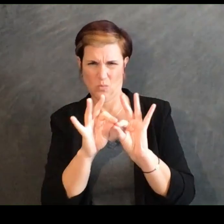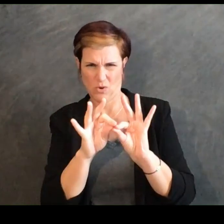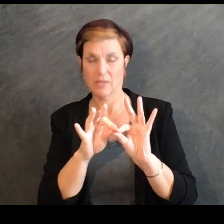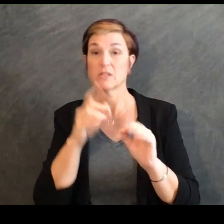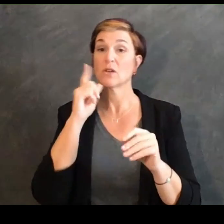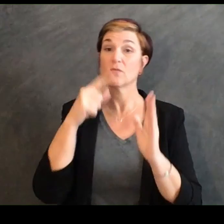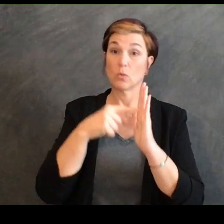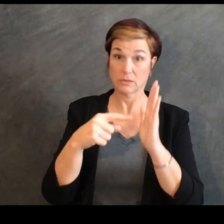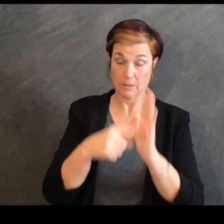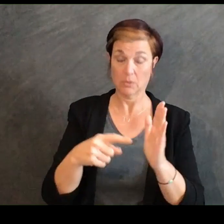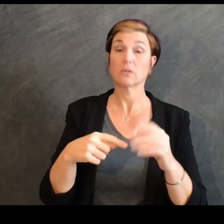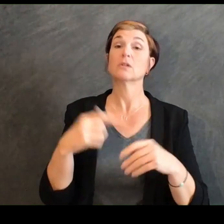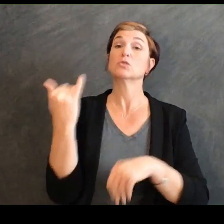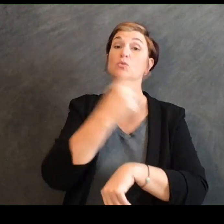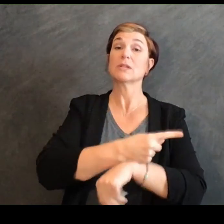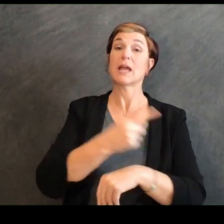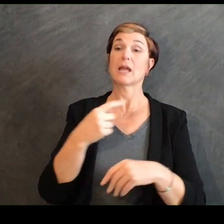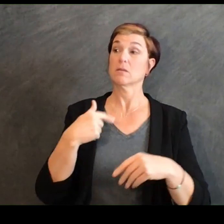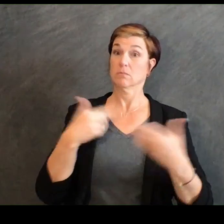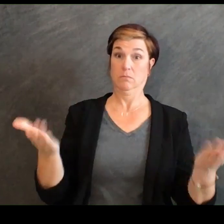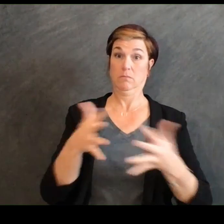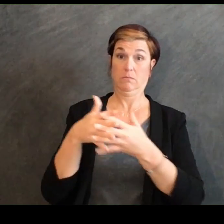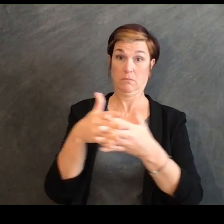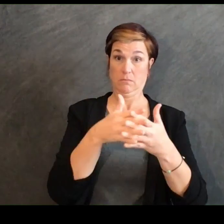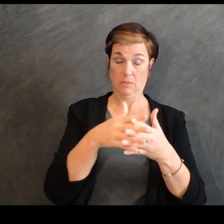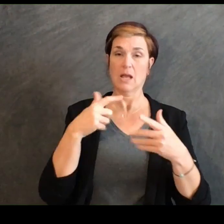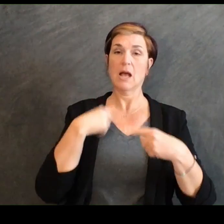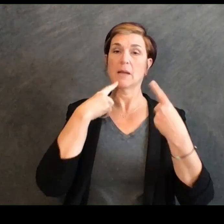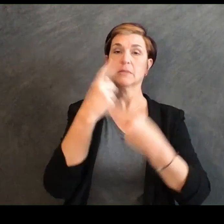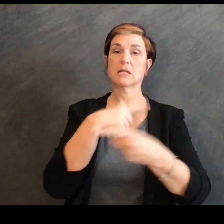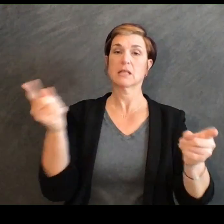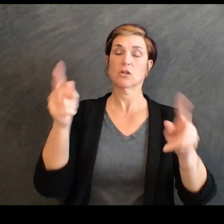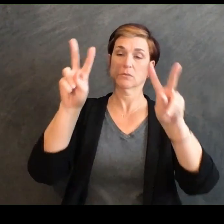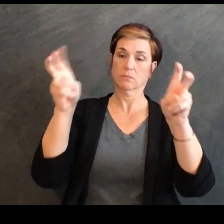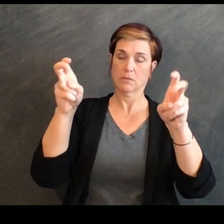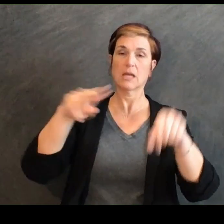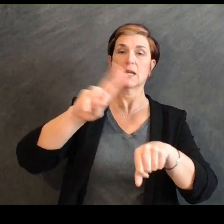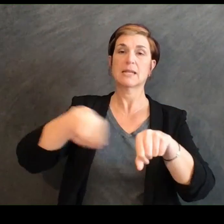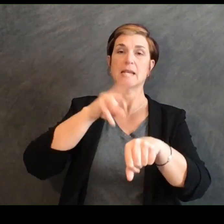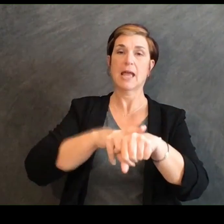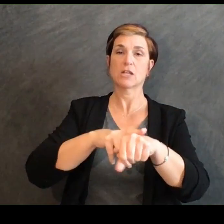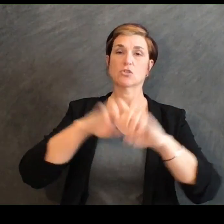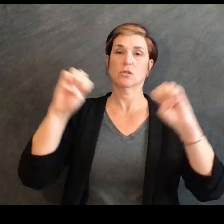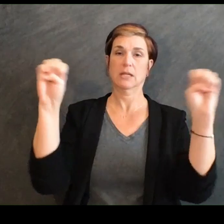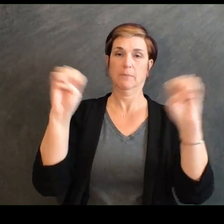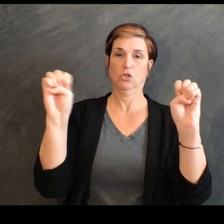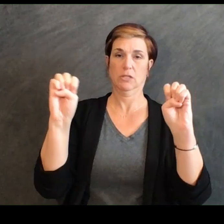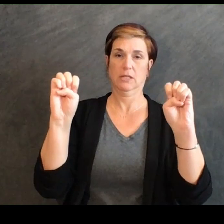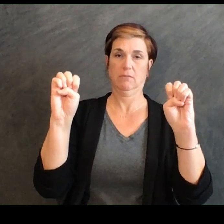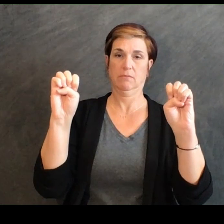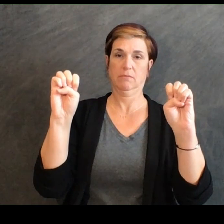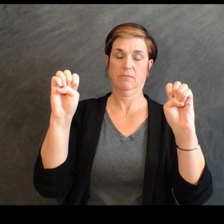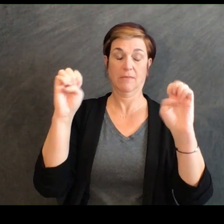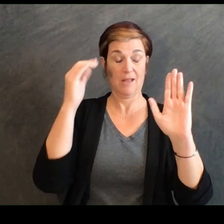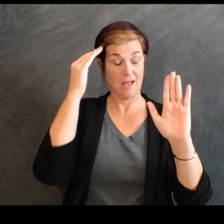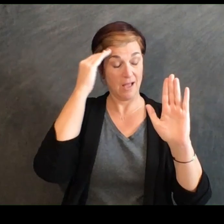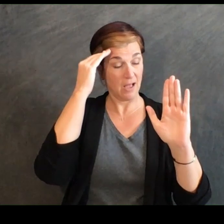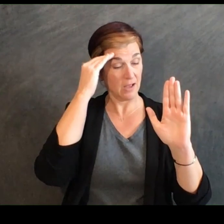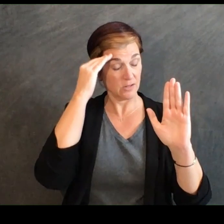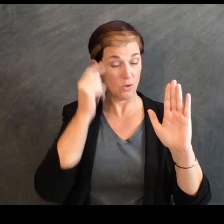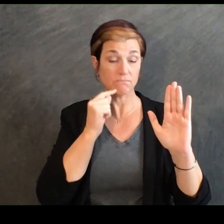declaring a national emergency two very big words the action I am taking will